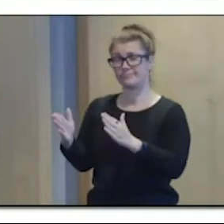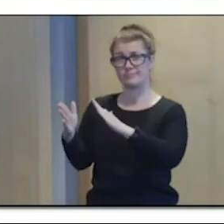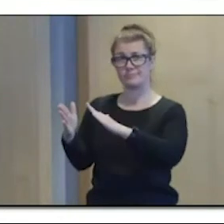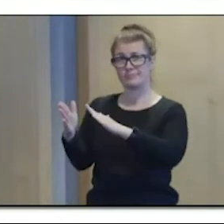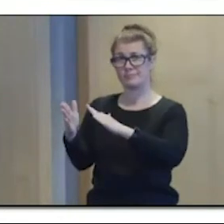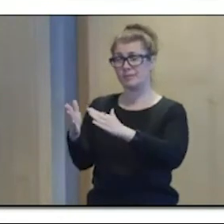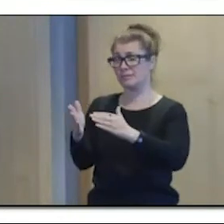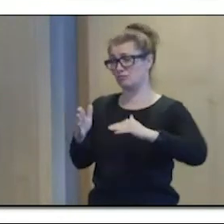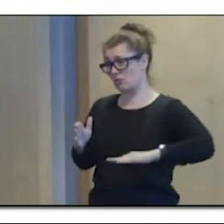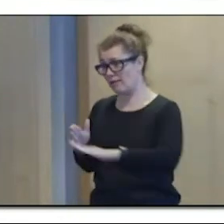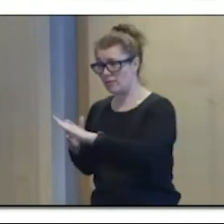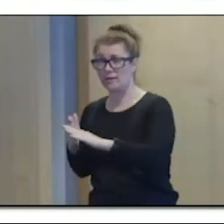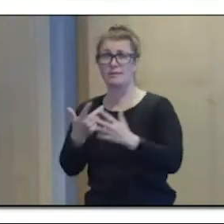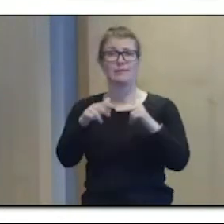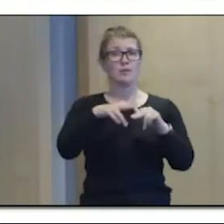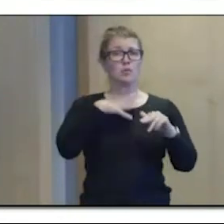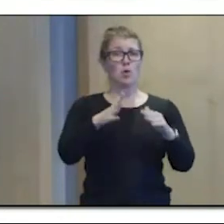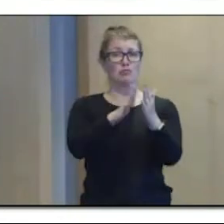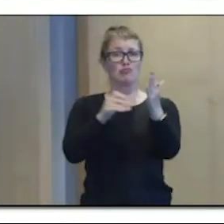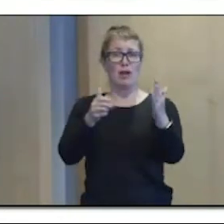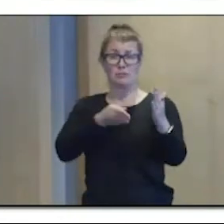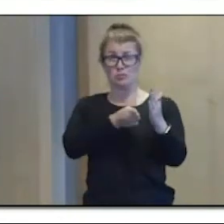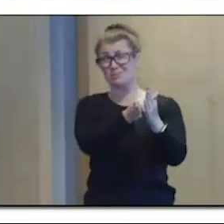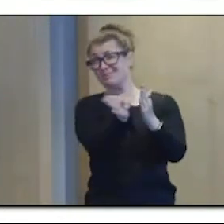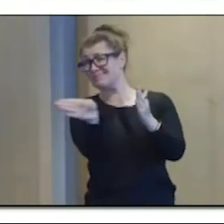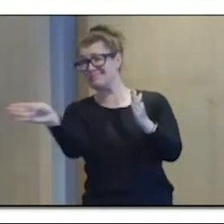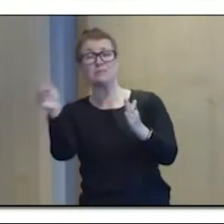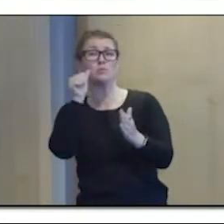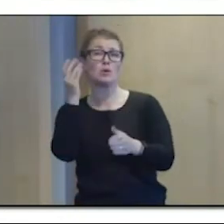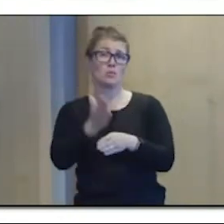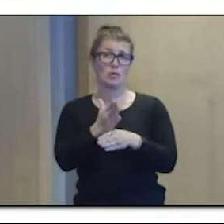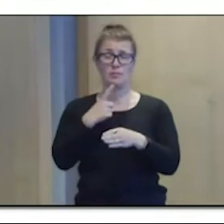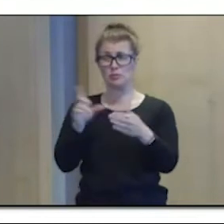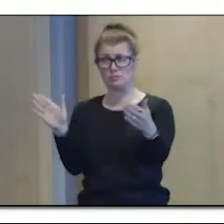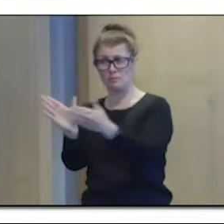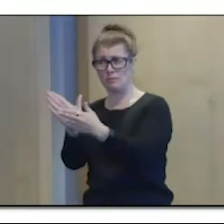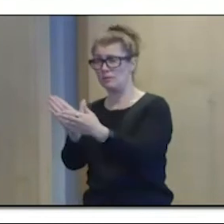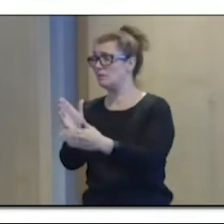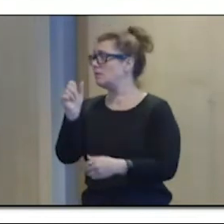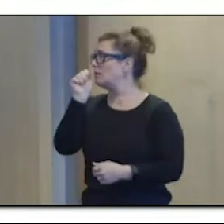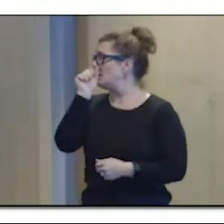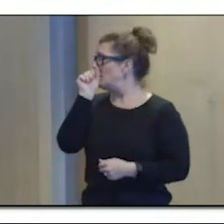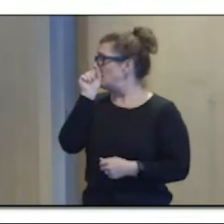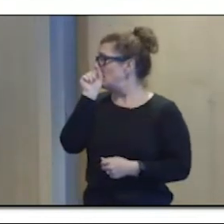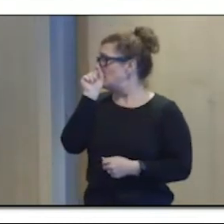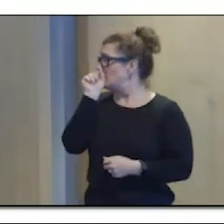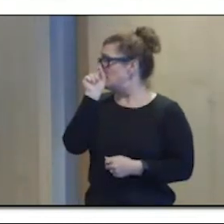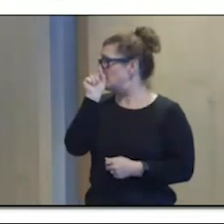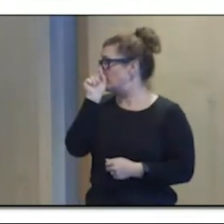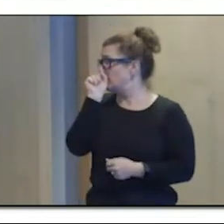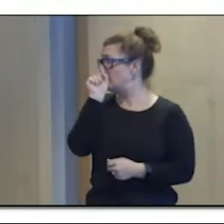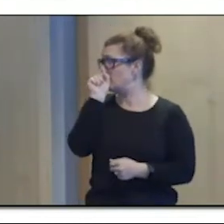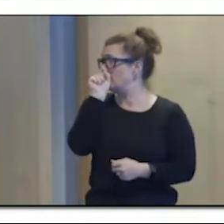direction that's one of the issues and I like to use the analogy of a car a car can go backwards